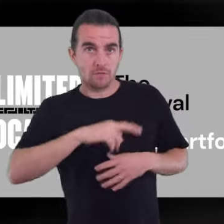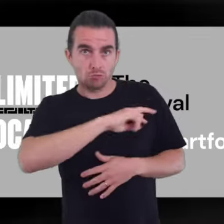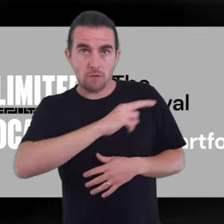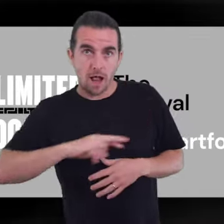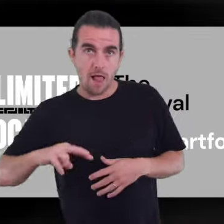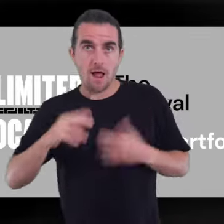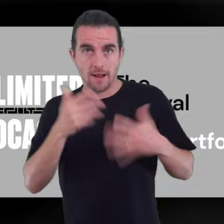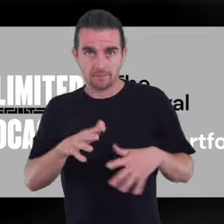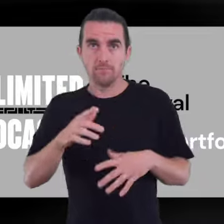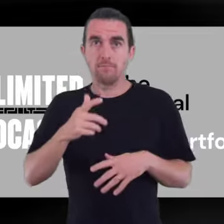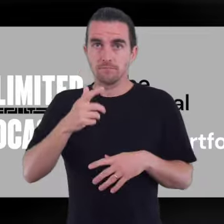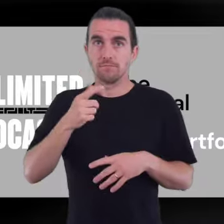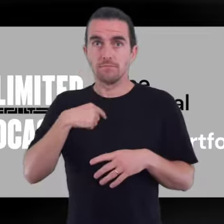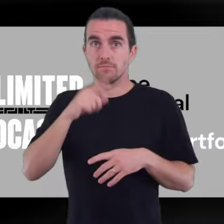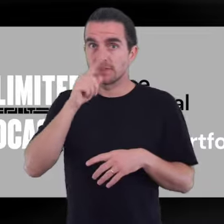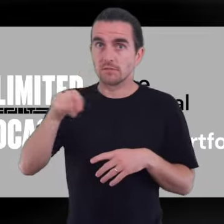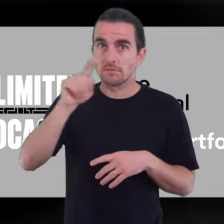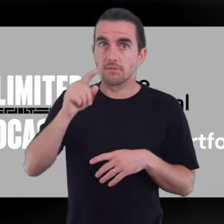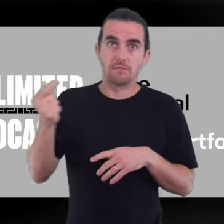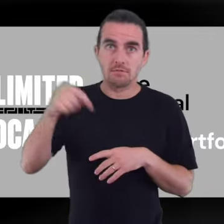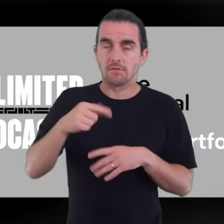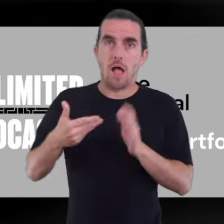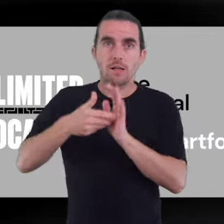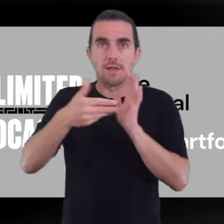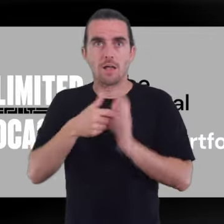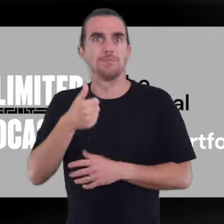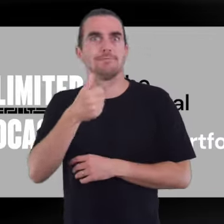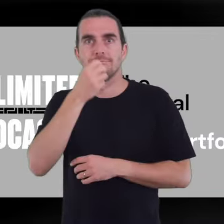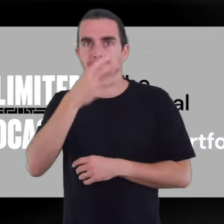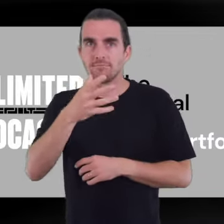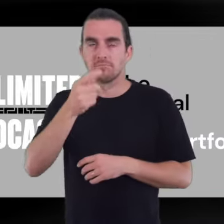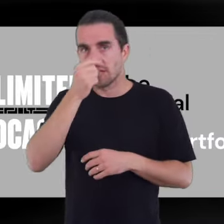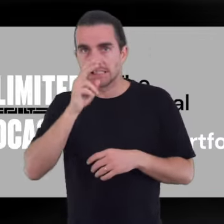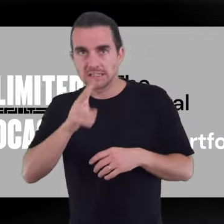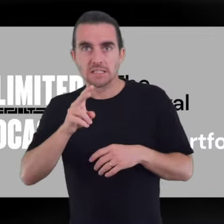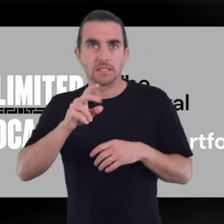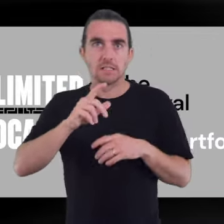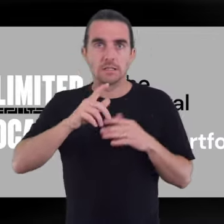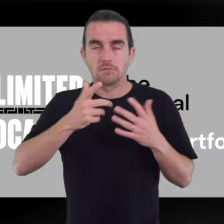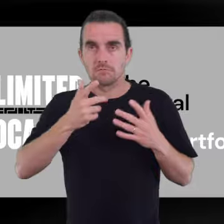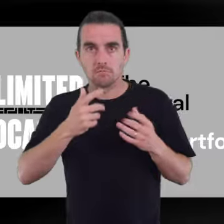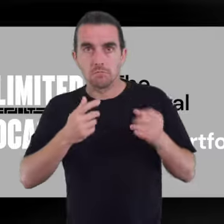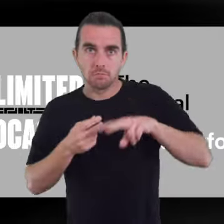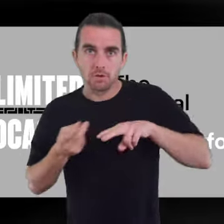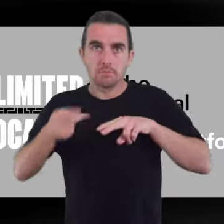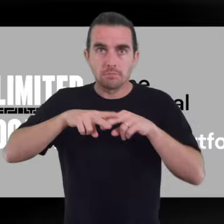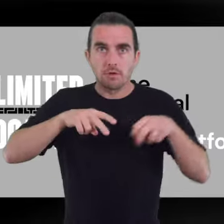that up with their wheels and add something onto that, and then you know, it jumps over a sea or two, and someone else starts adding to it.